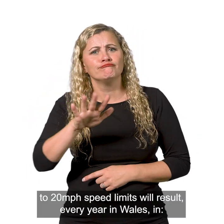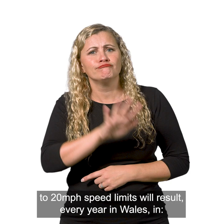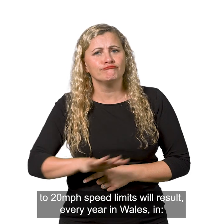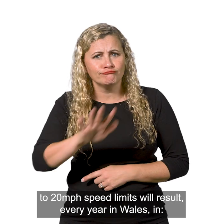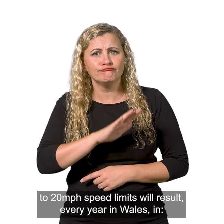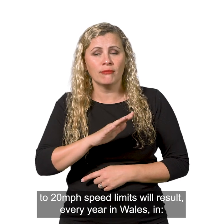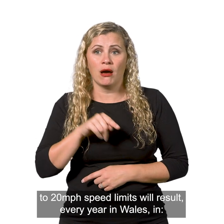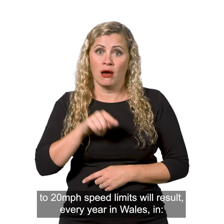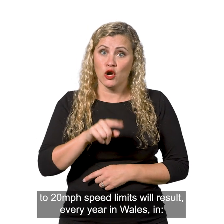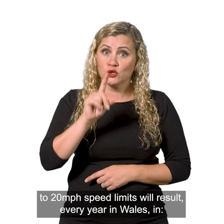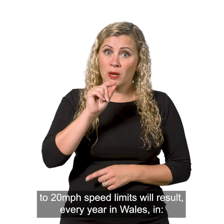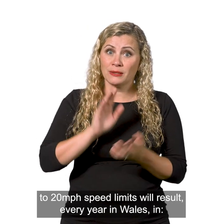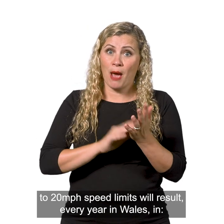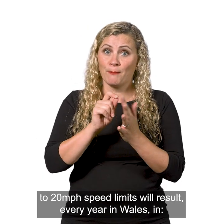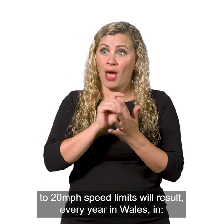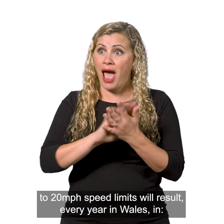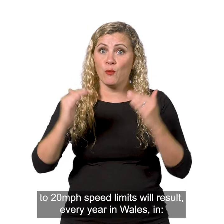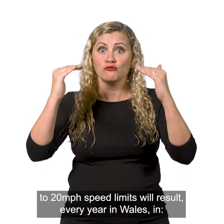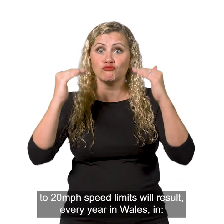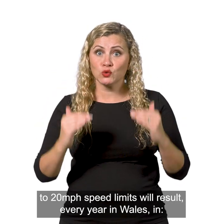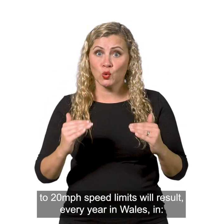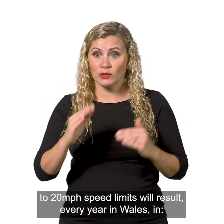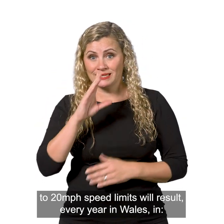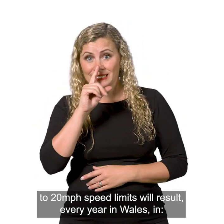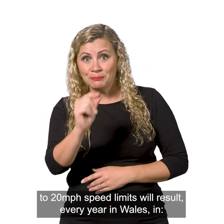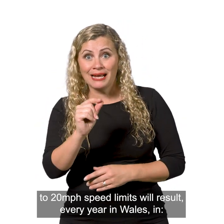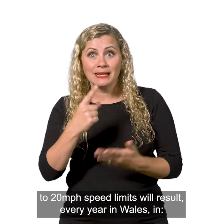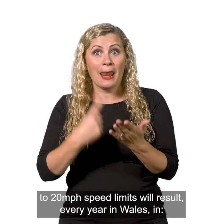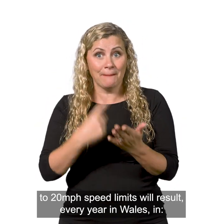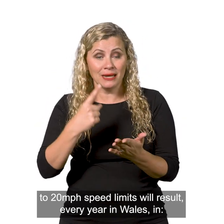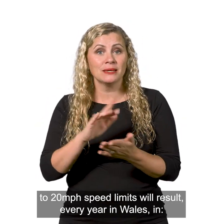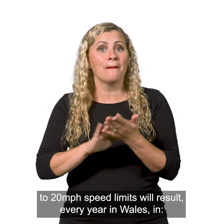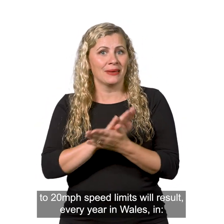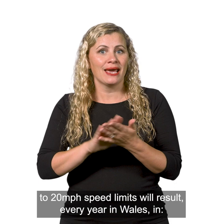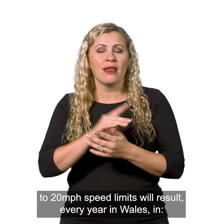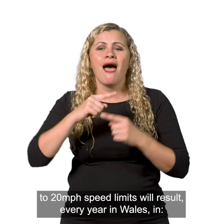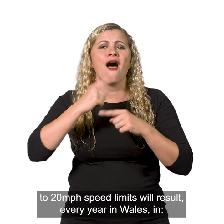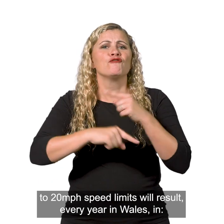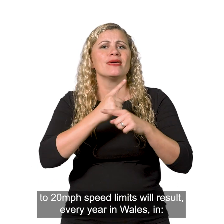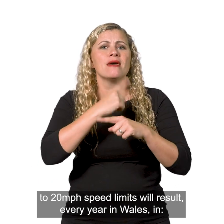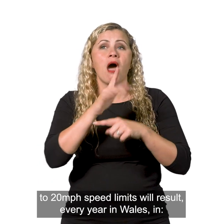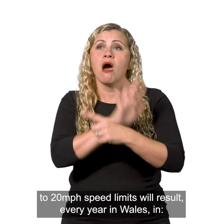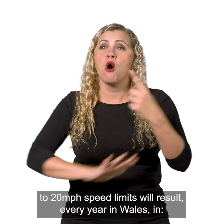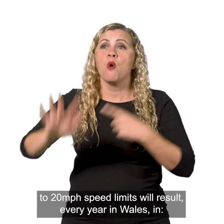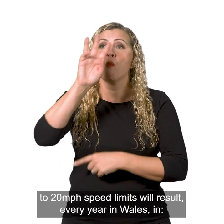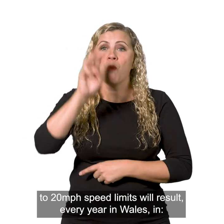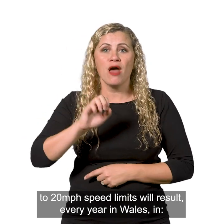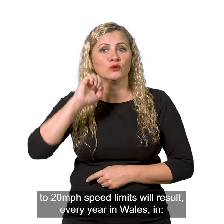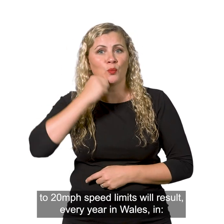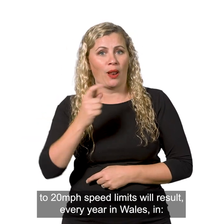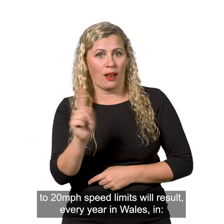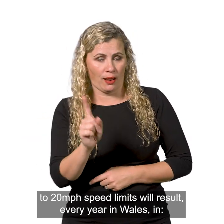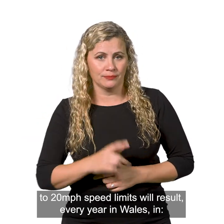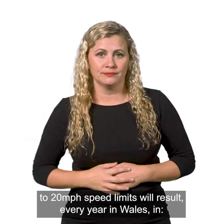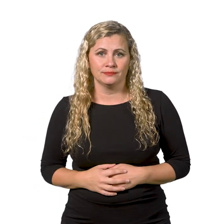to 20mph speed limits will result, every year in Wales, in: